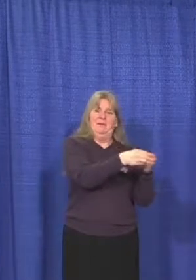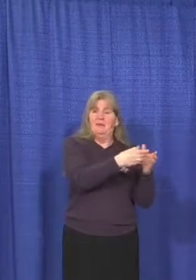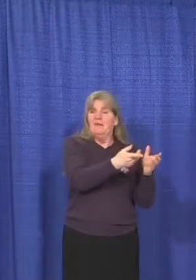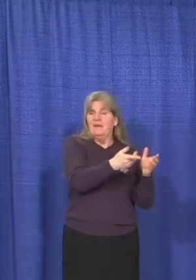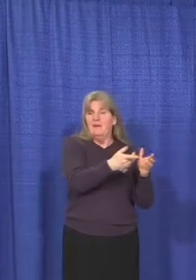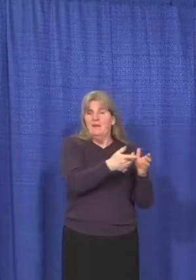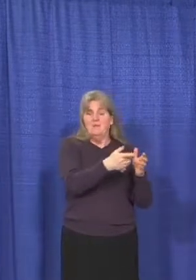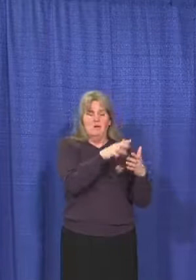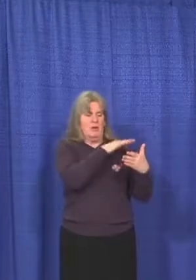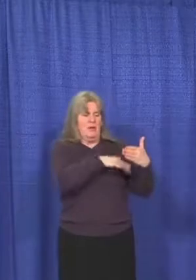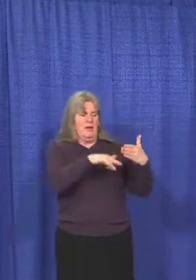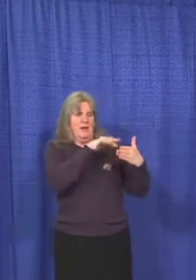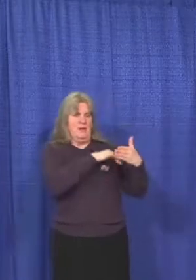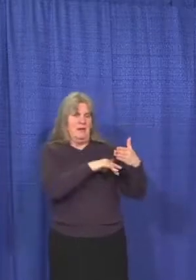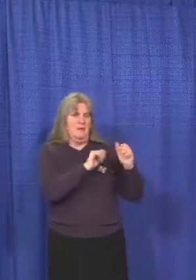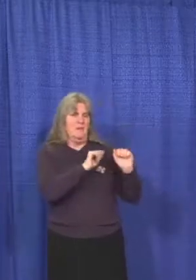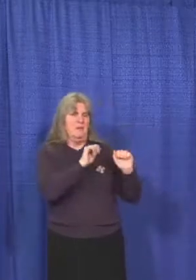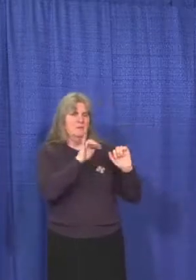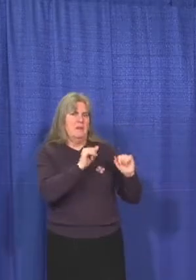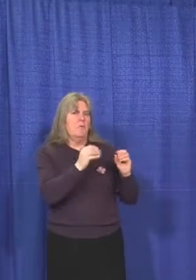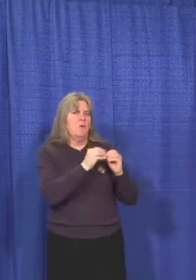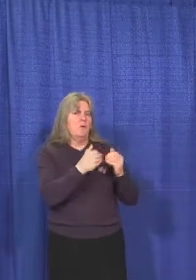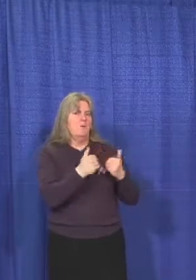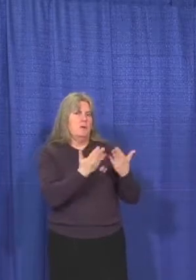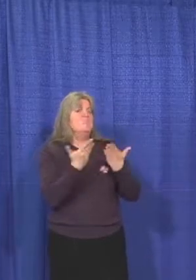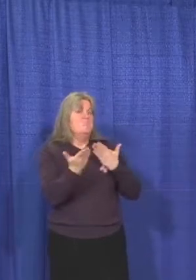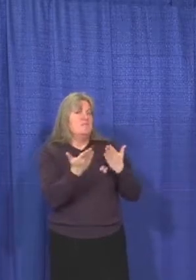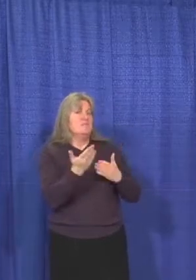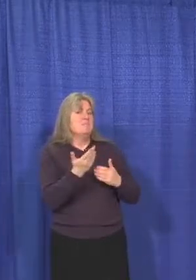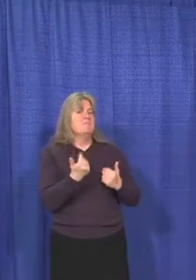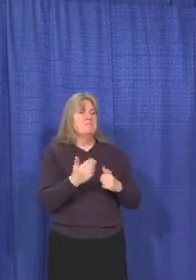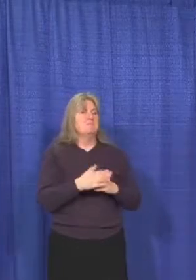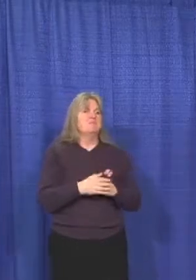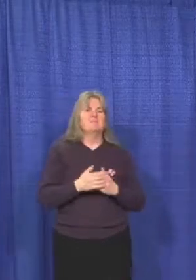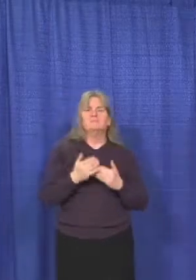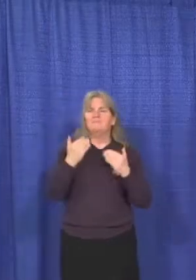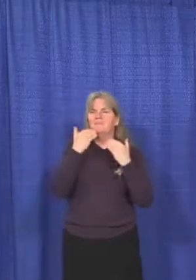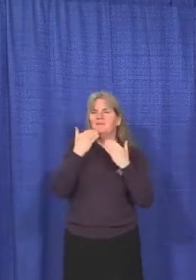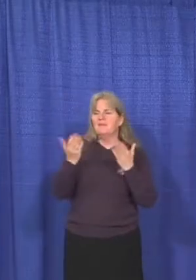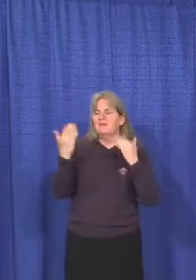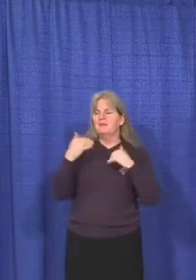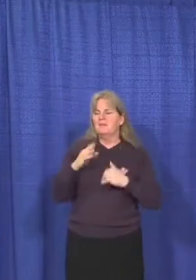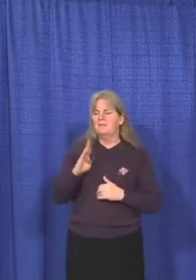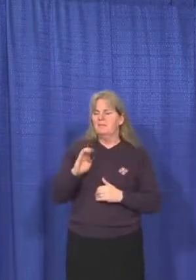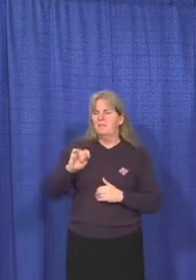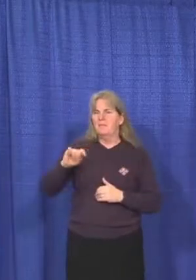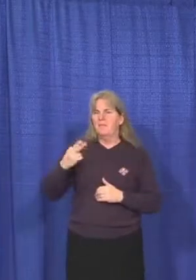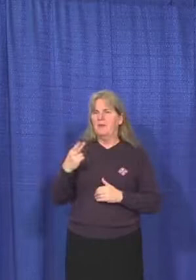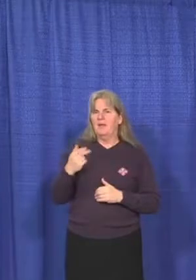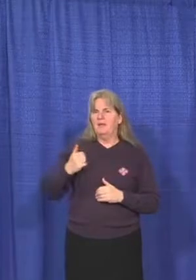some options we are currently looking at. Let's move two-bath from the